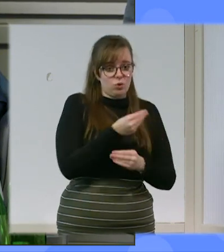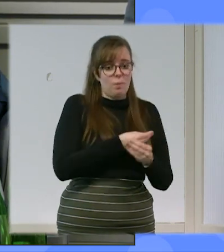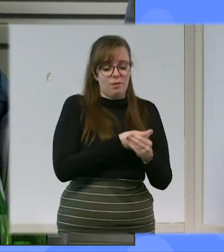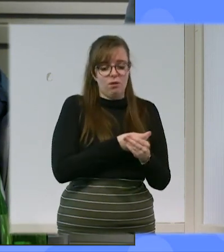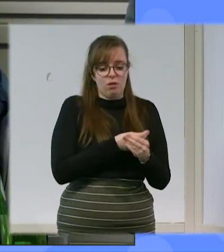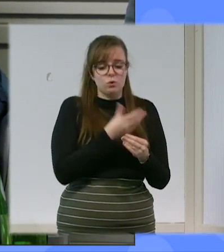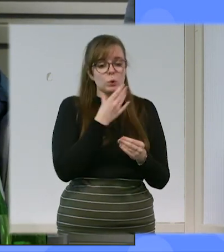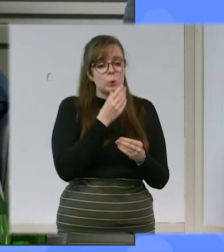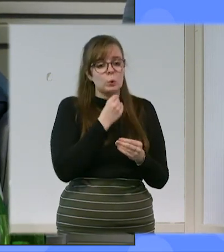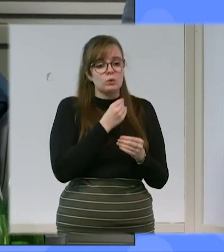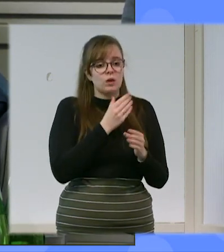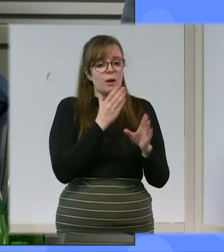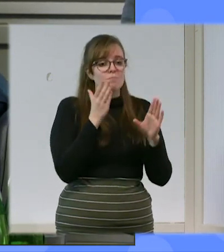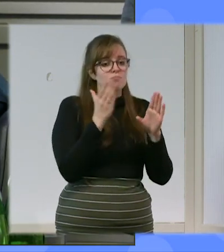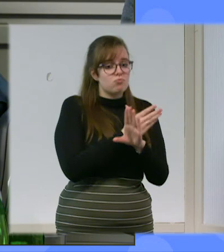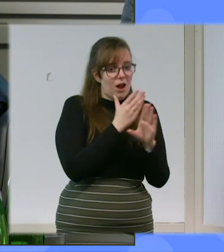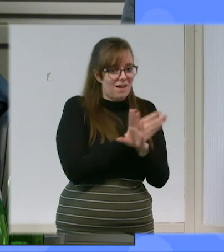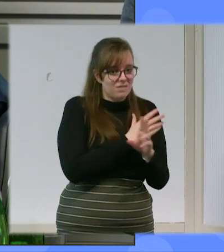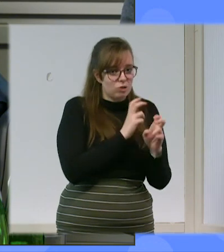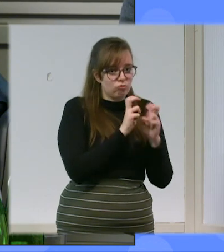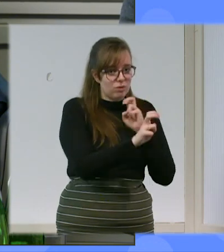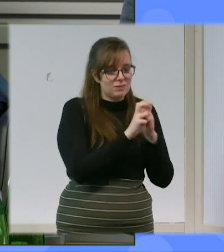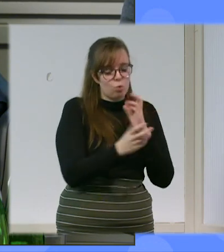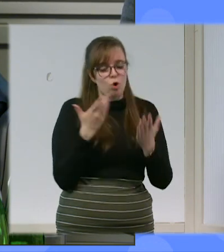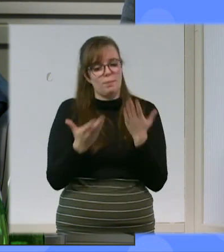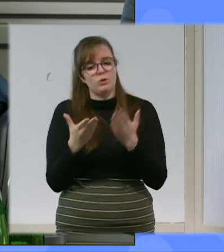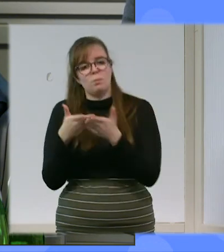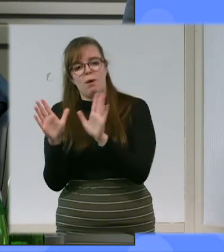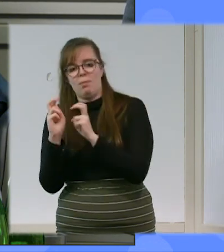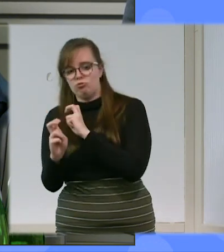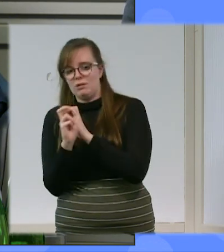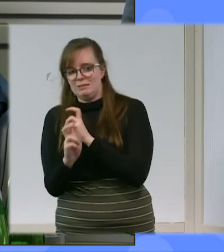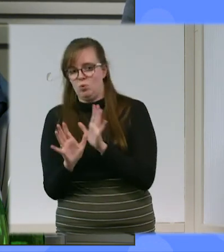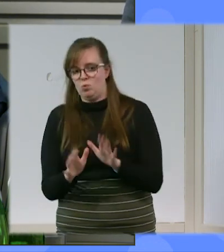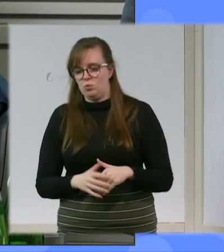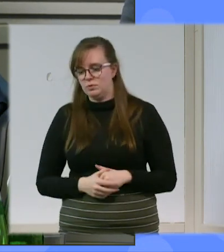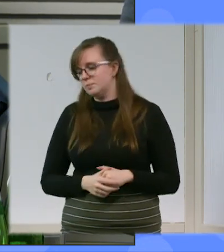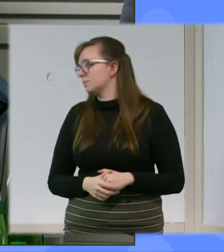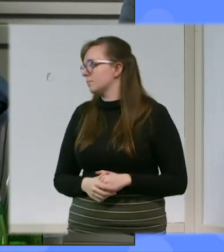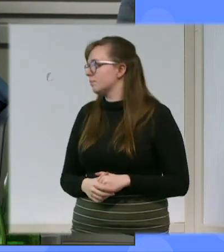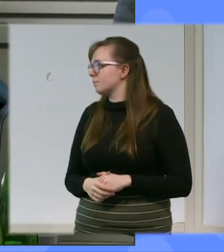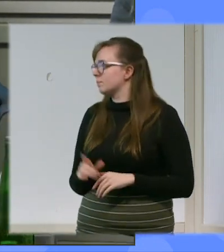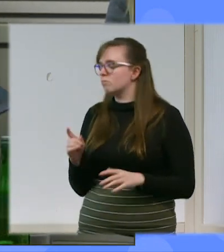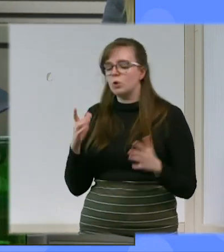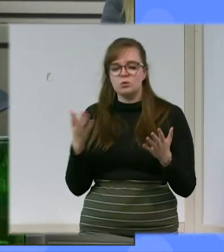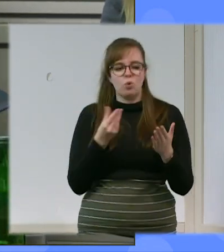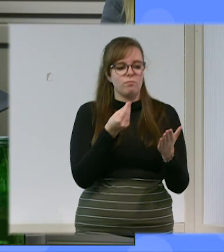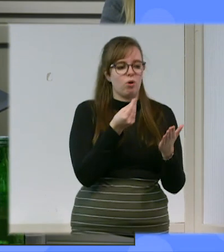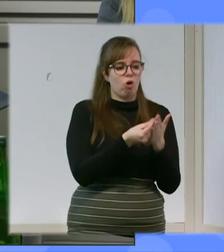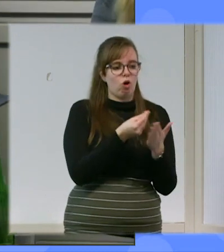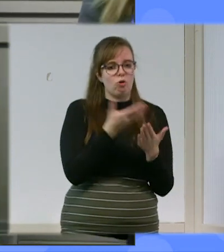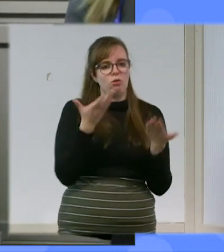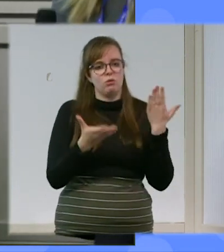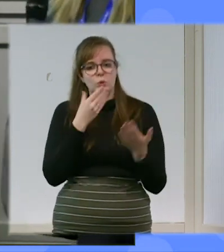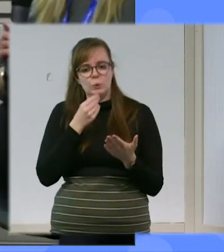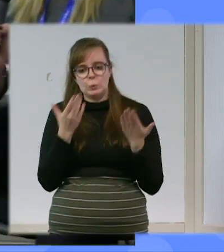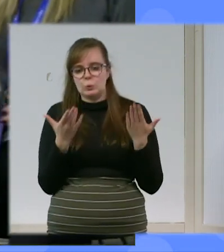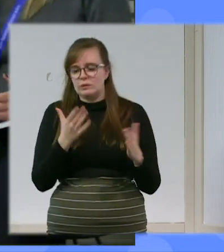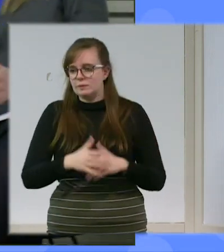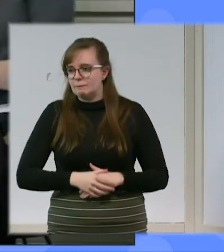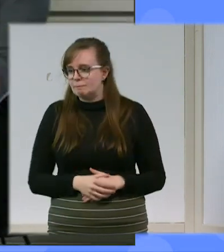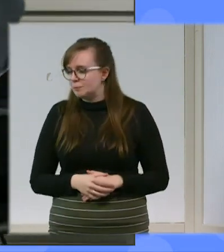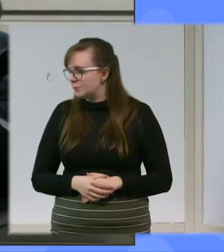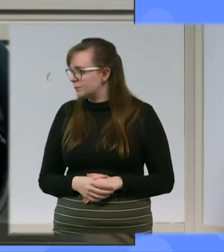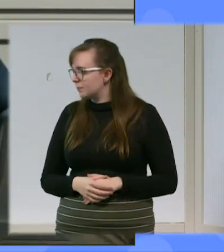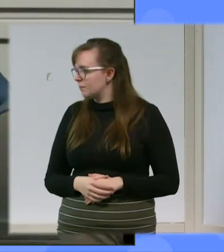transport than to use the public one okay so cost against starts I mean this